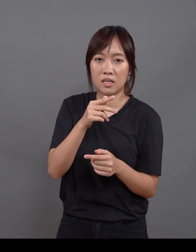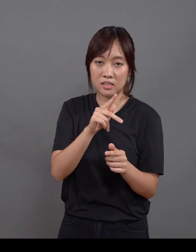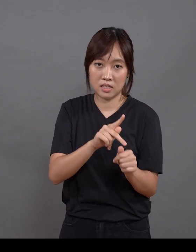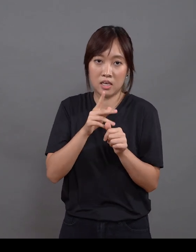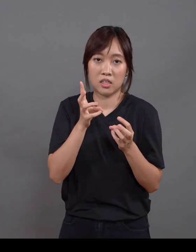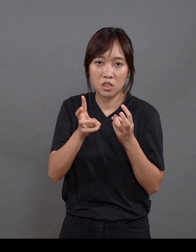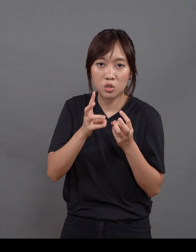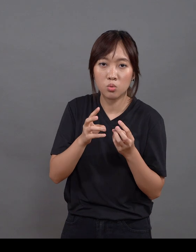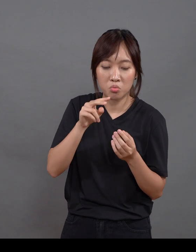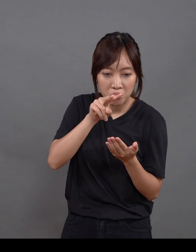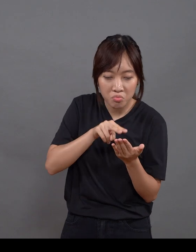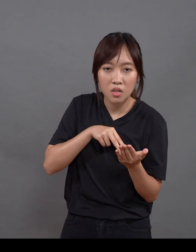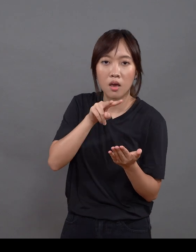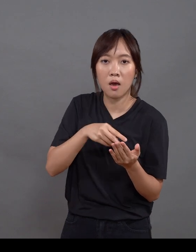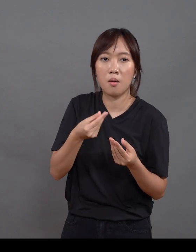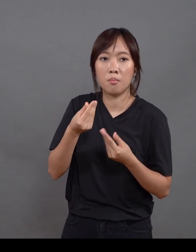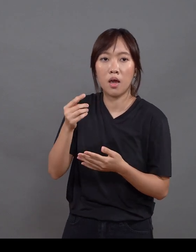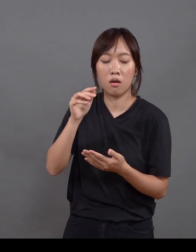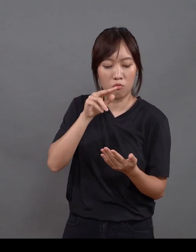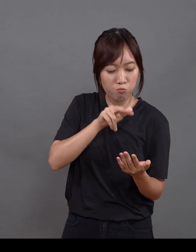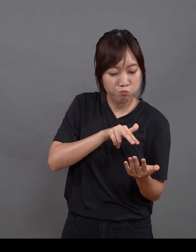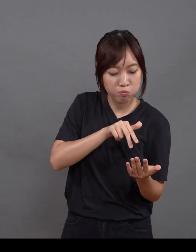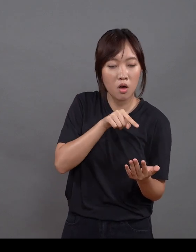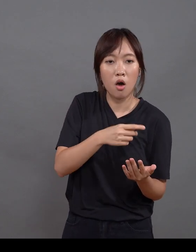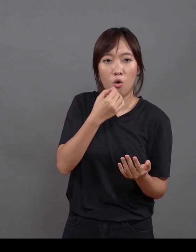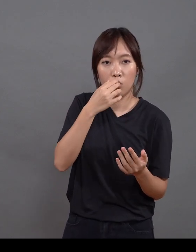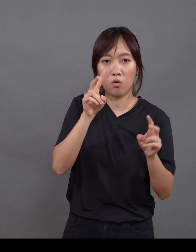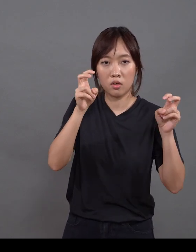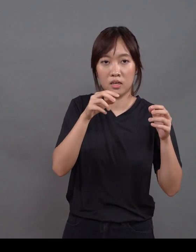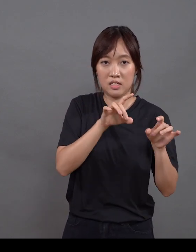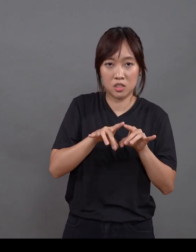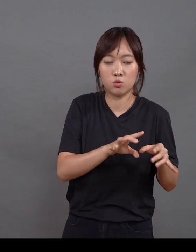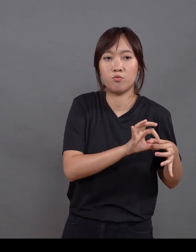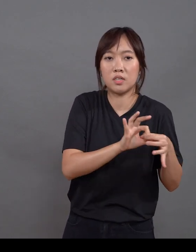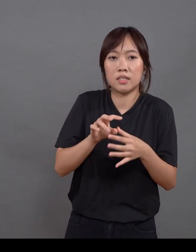how materials in ‘Chapter of Hong Kong’ are connected